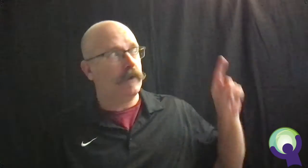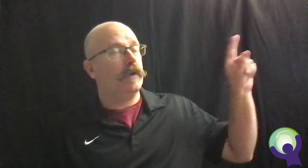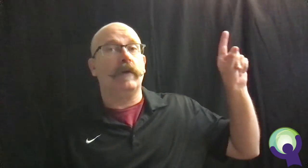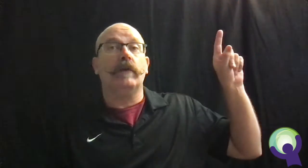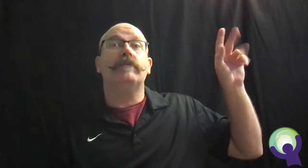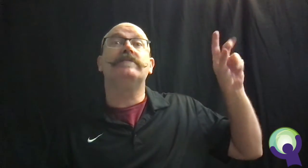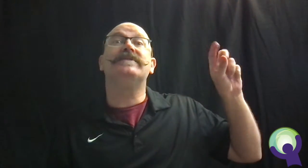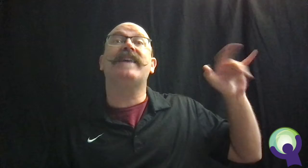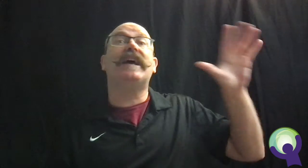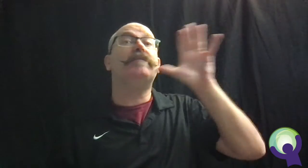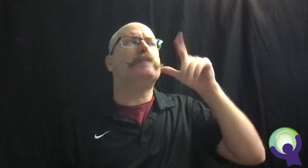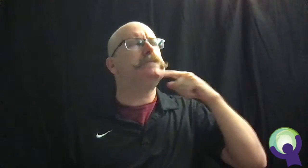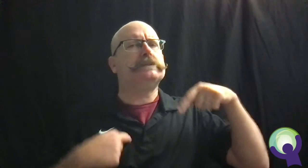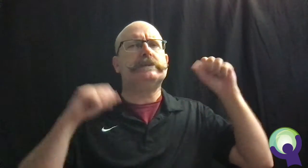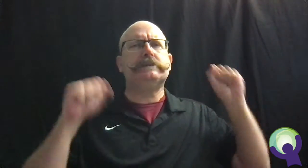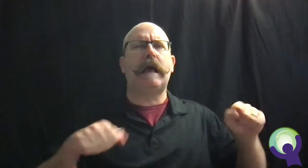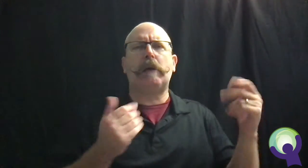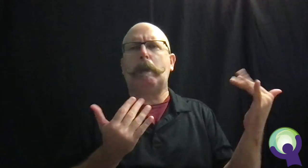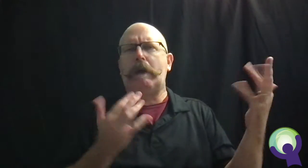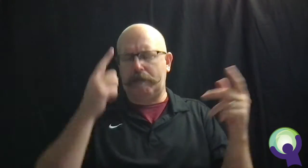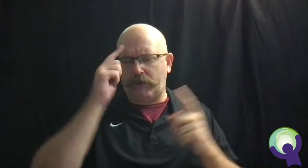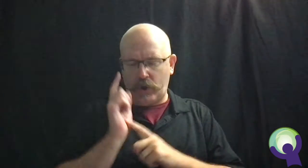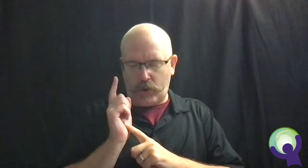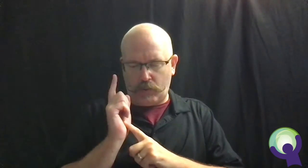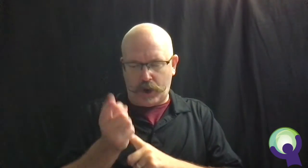Denny's mom says he can wait for a while.